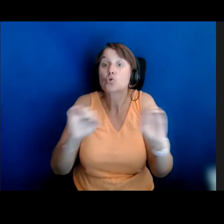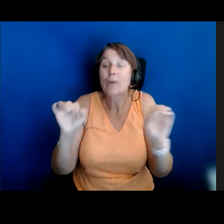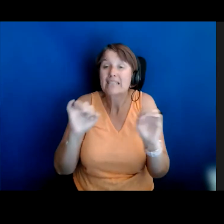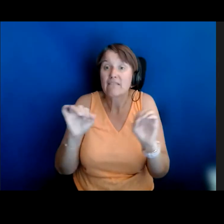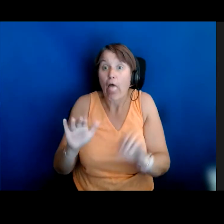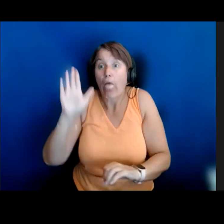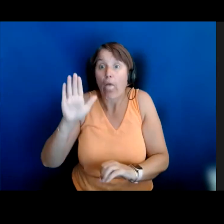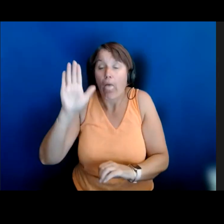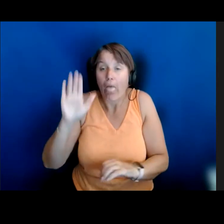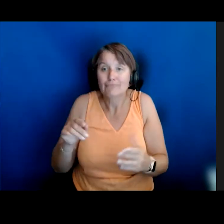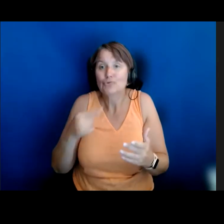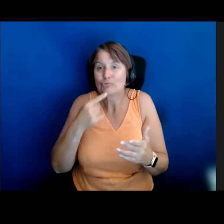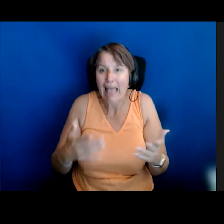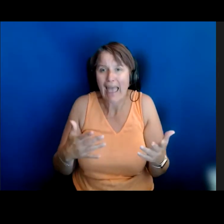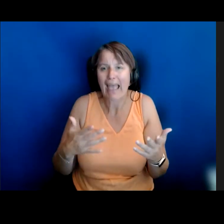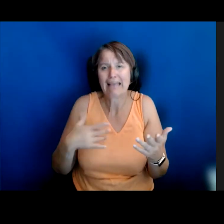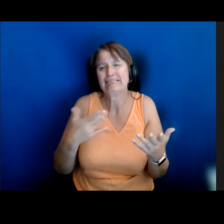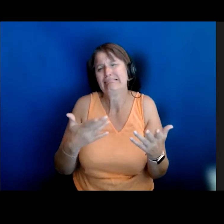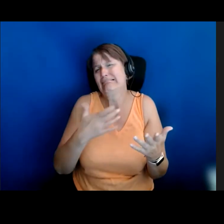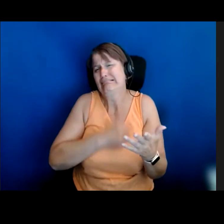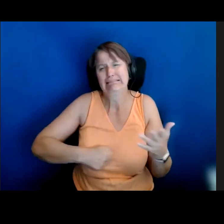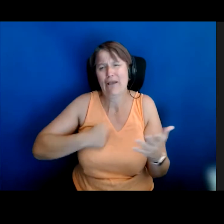it's fine. I, I was getting way too much into the presentation.